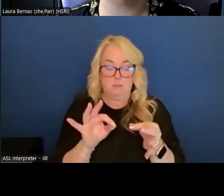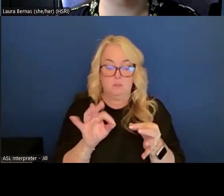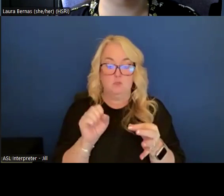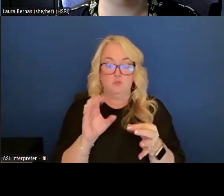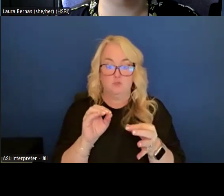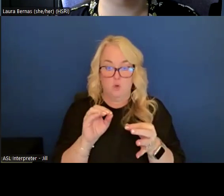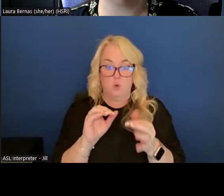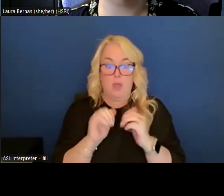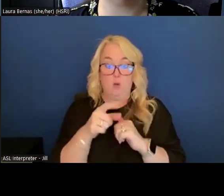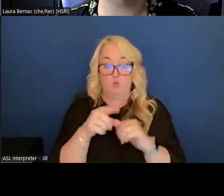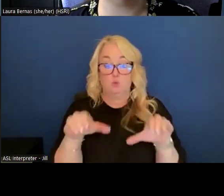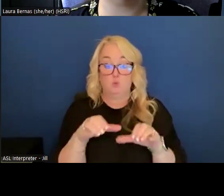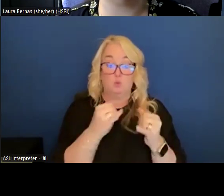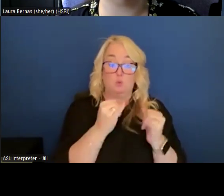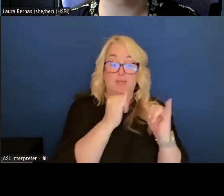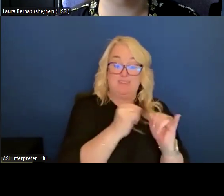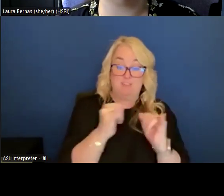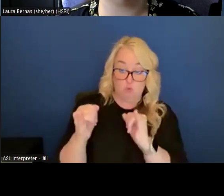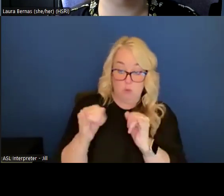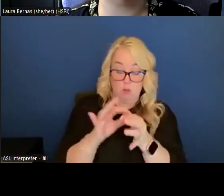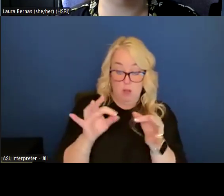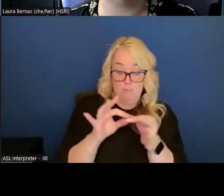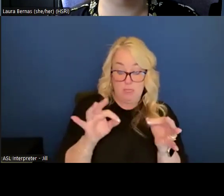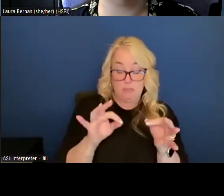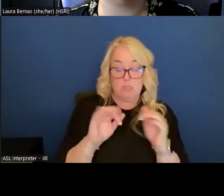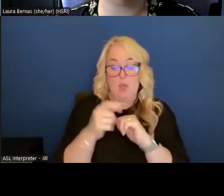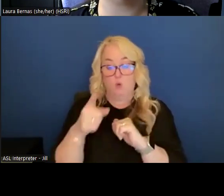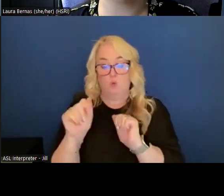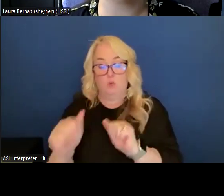you do individual comments and how you might join others in